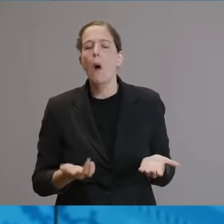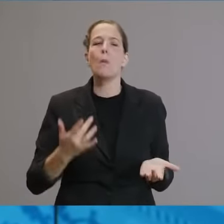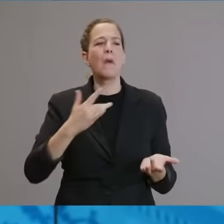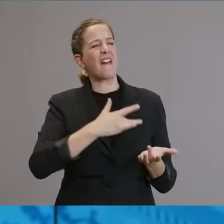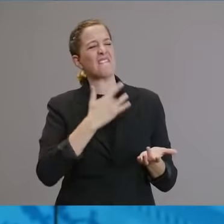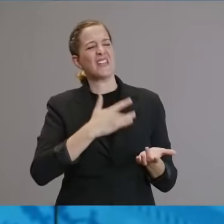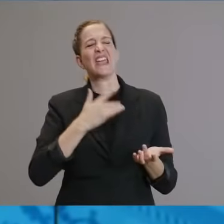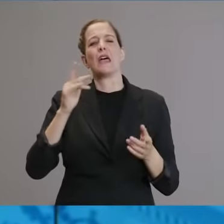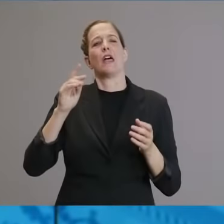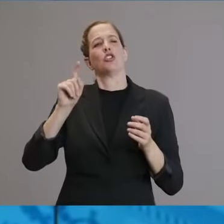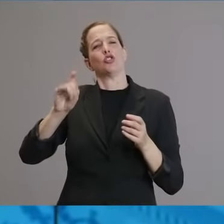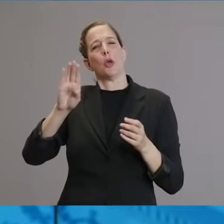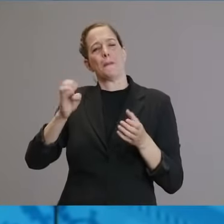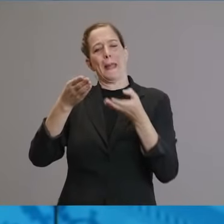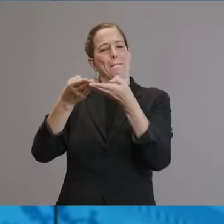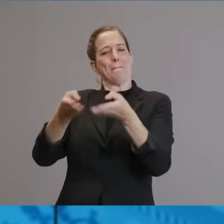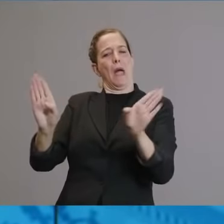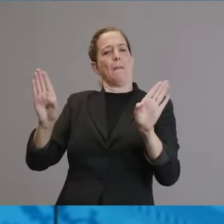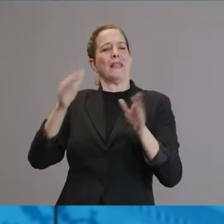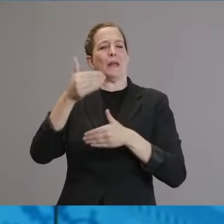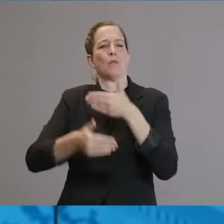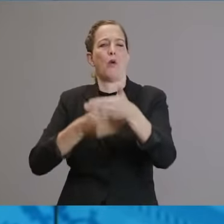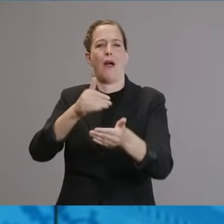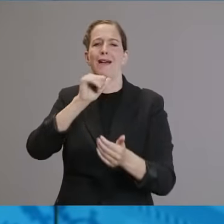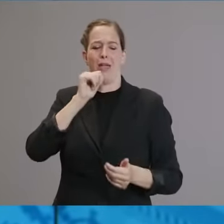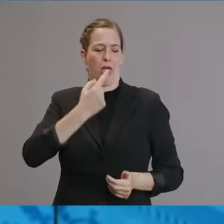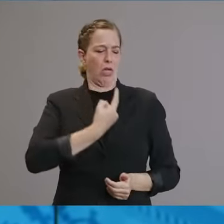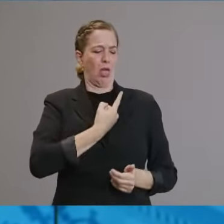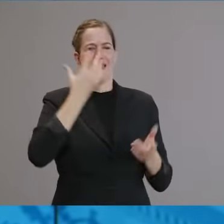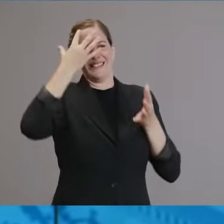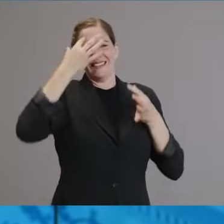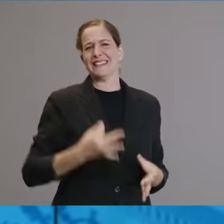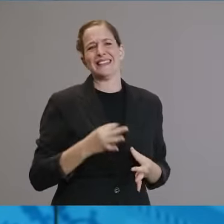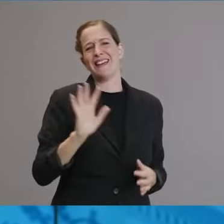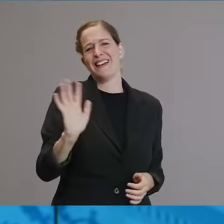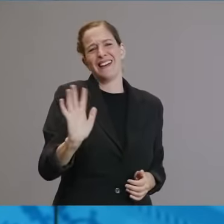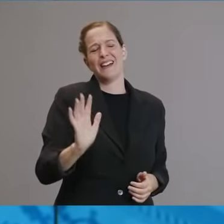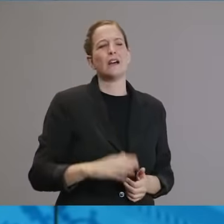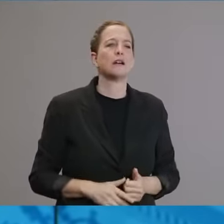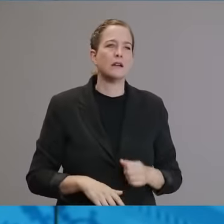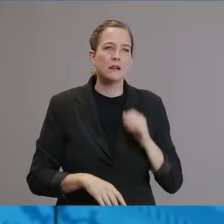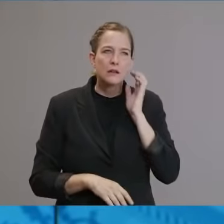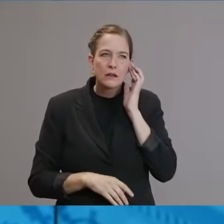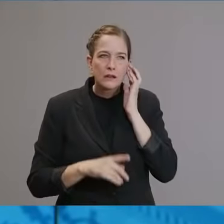WE WILL WRAP IT UP. LAST QUESTION HERE WITH JASON. REAL QUICK, GOVERNOR.